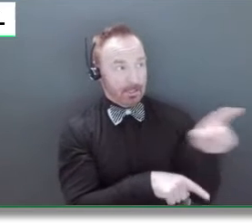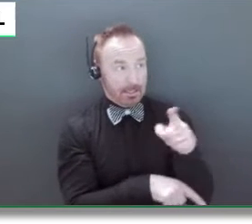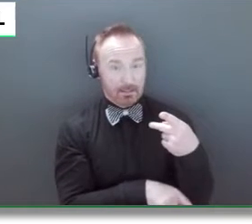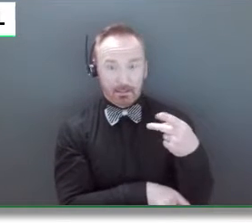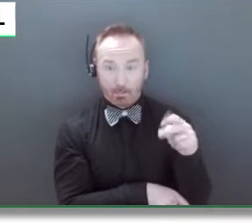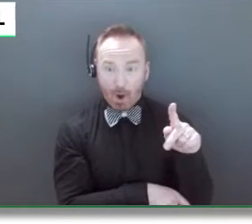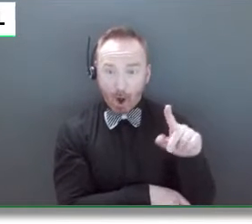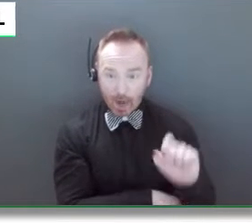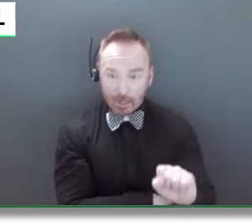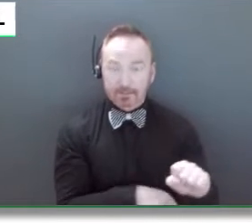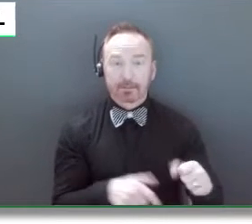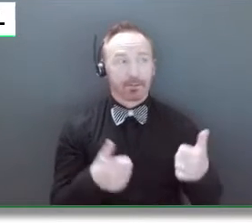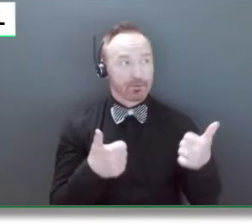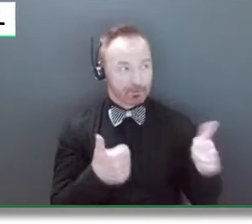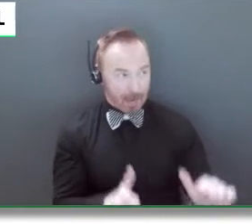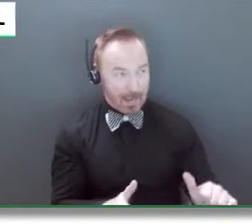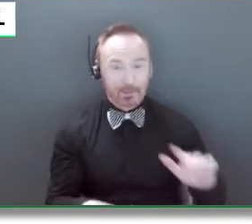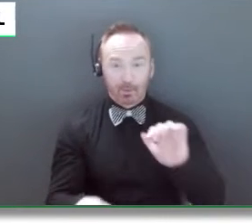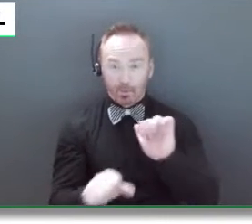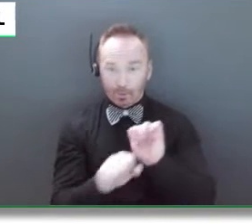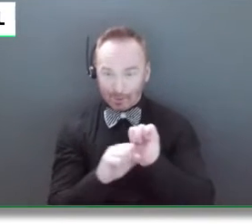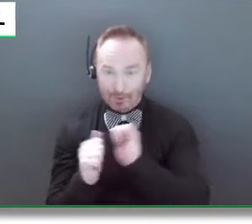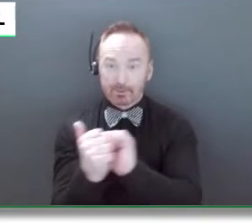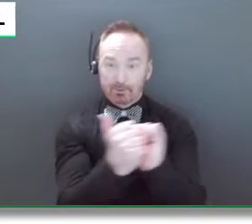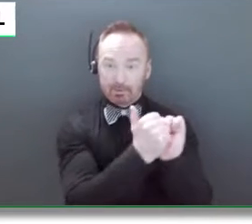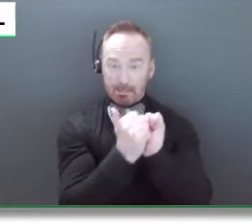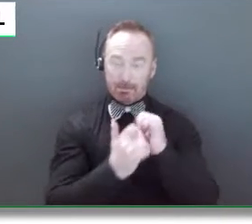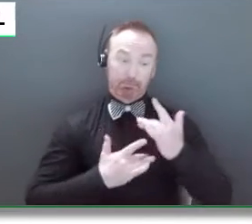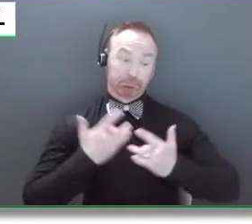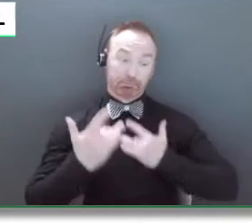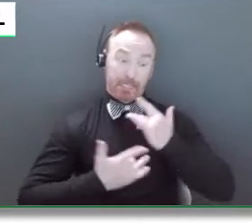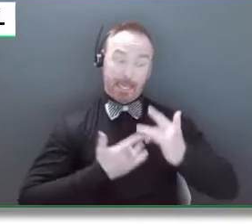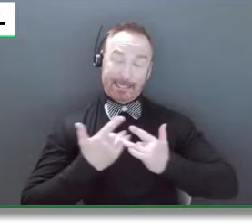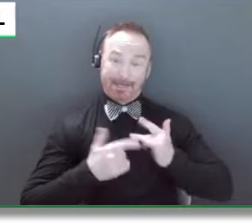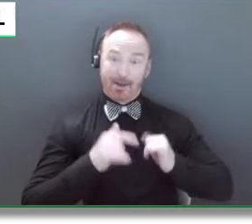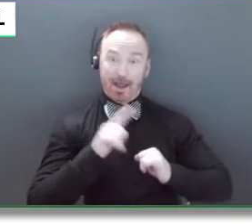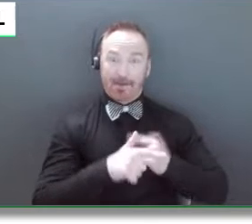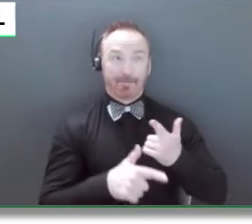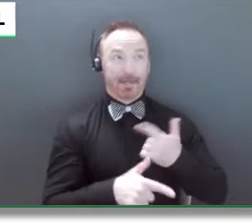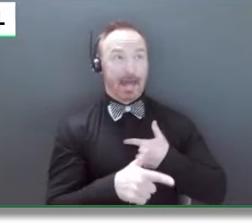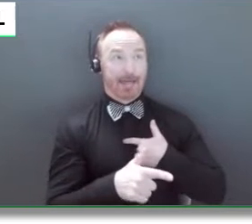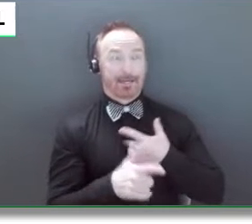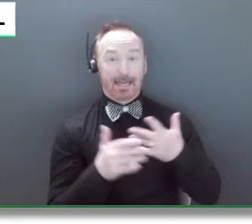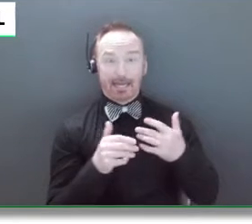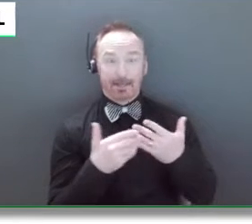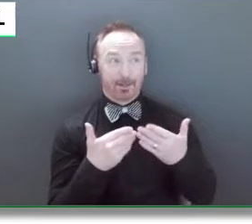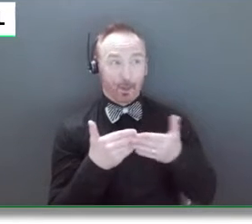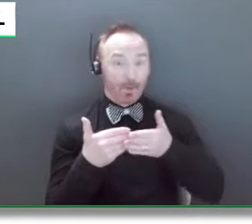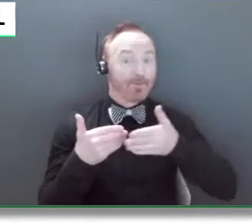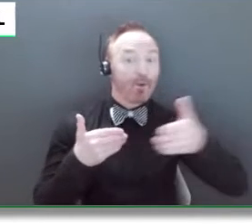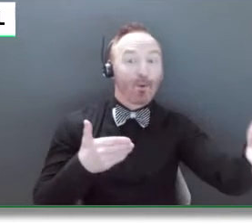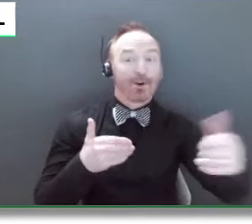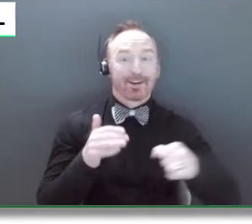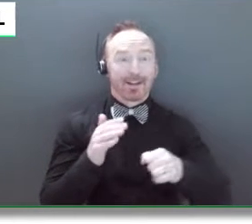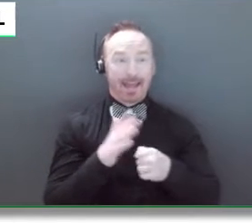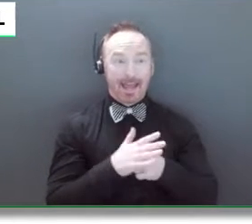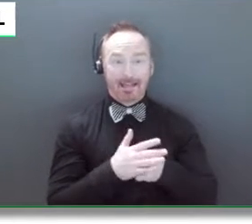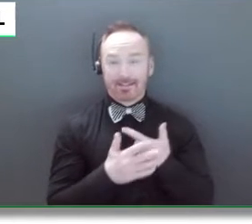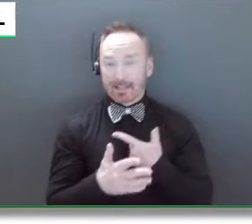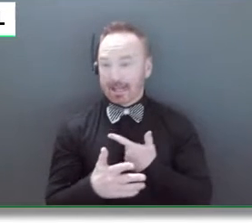really excited for the potential moving forward and the solutions we have to maximize participation in parks for individuals of all abilities and most